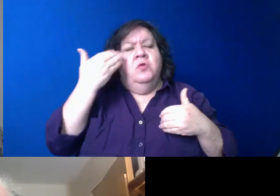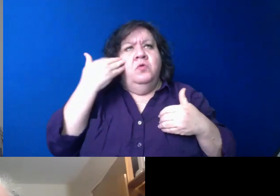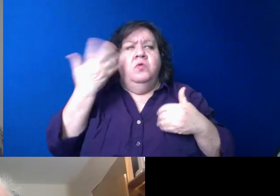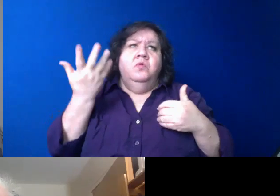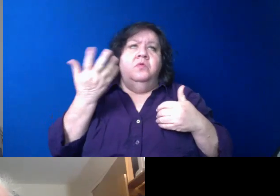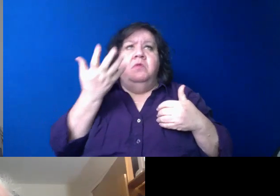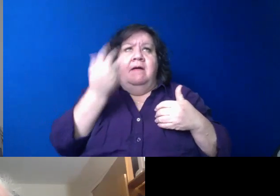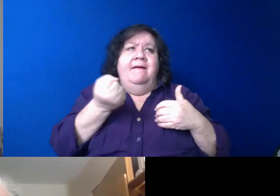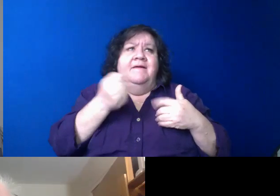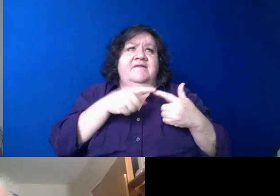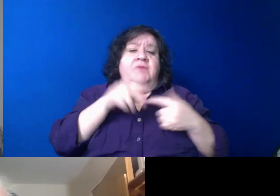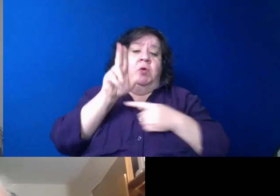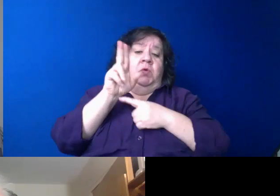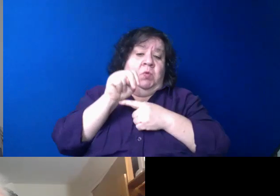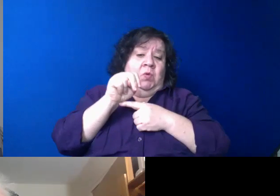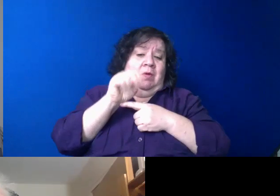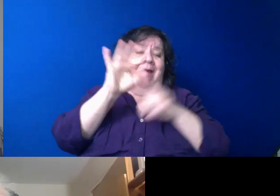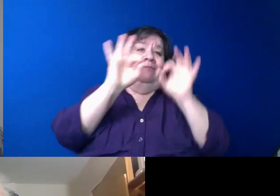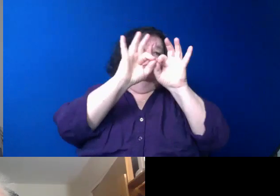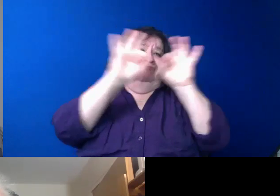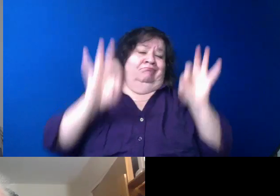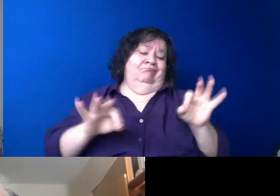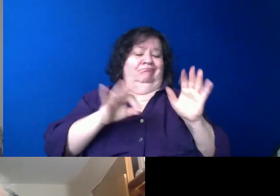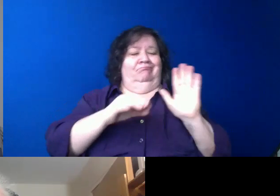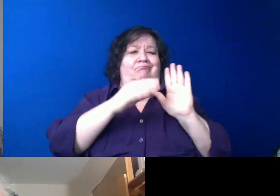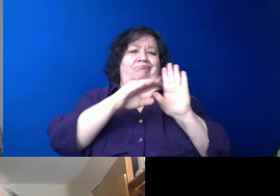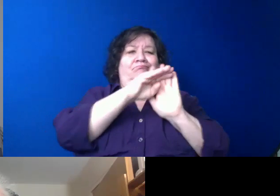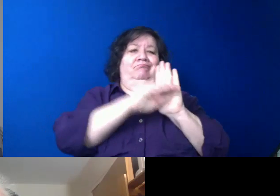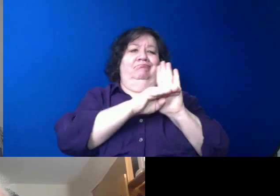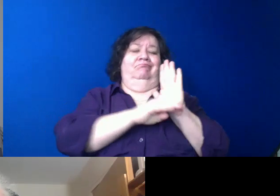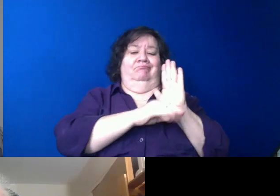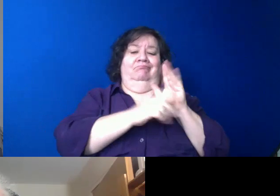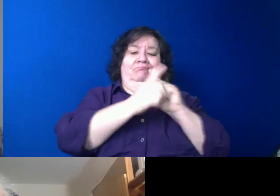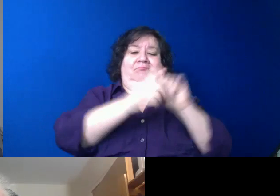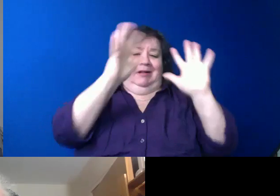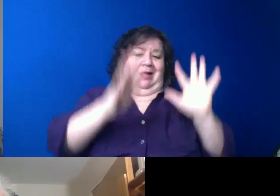each year we have the conference of parties to the convention and there are so many things going on